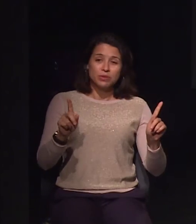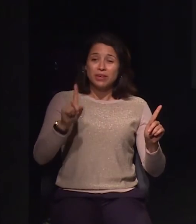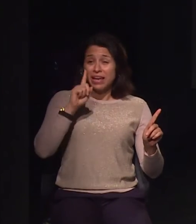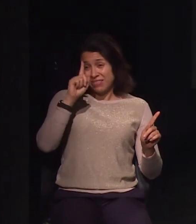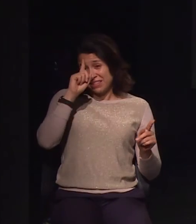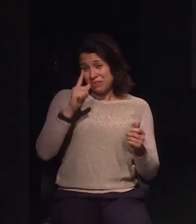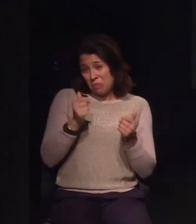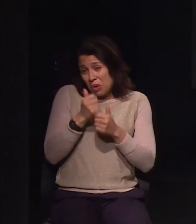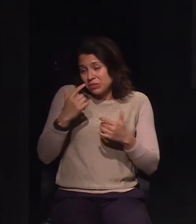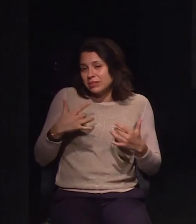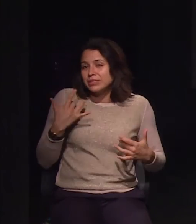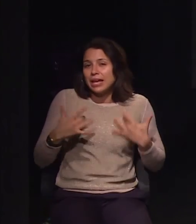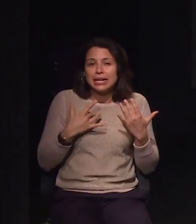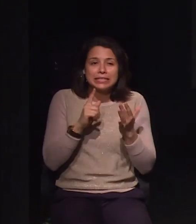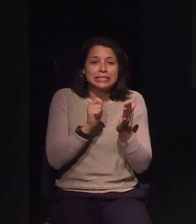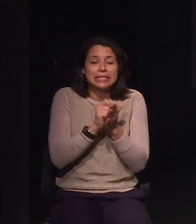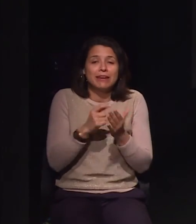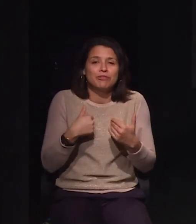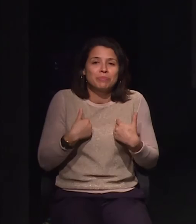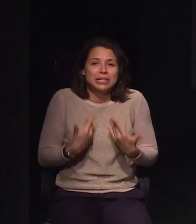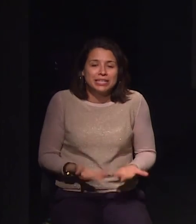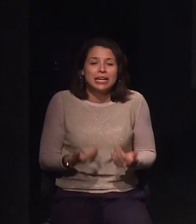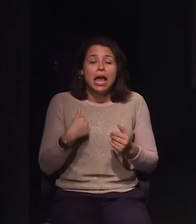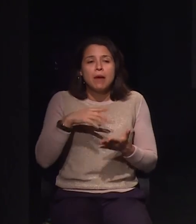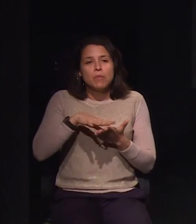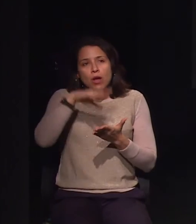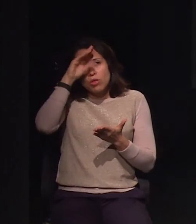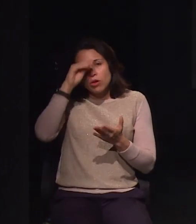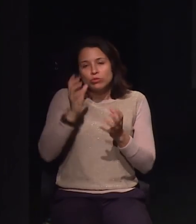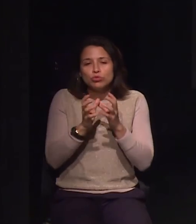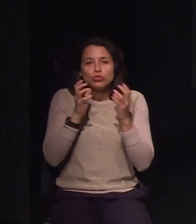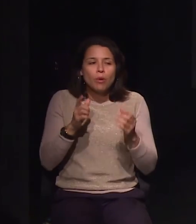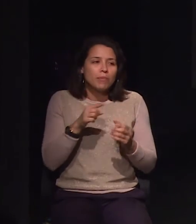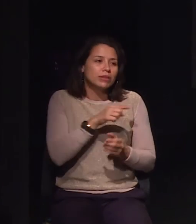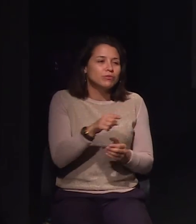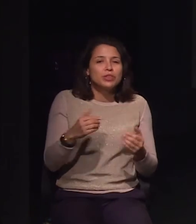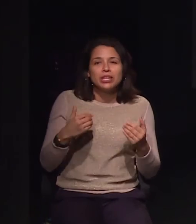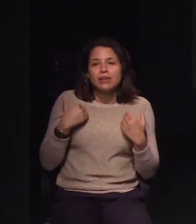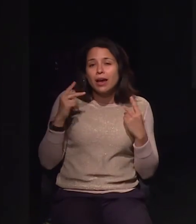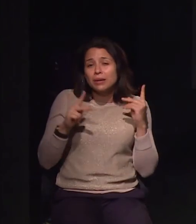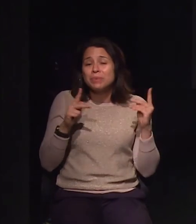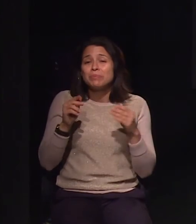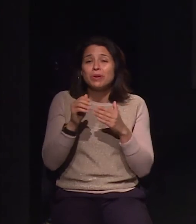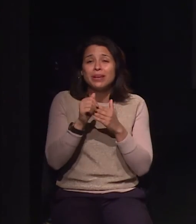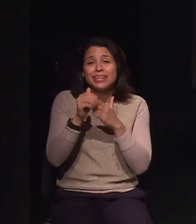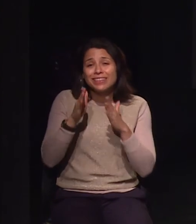I’m learning a ton from our young people, from our leaders, learning from being in this